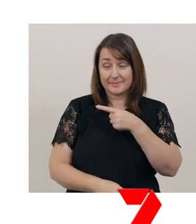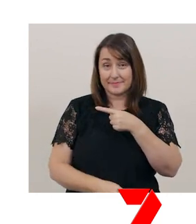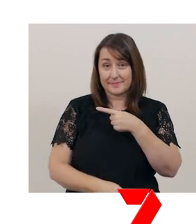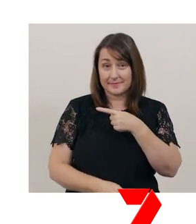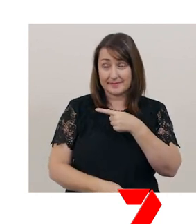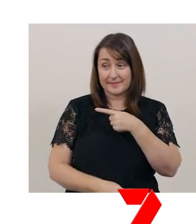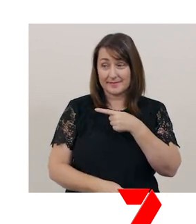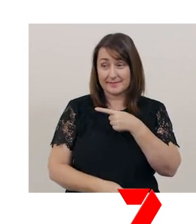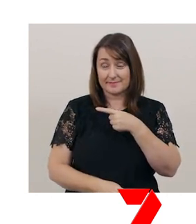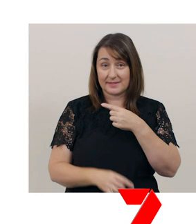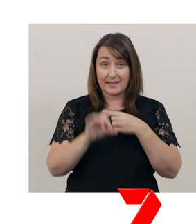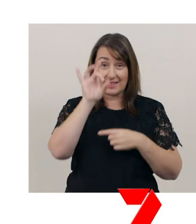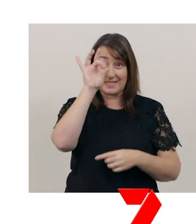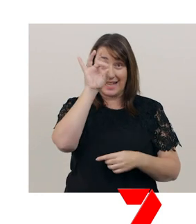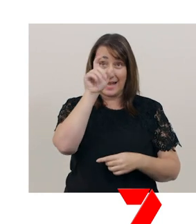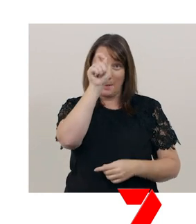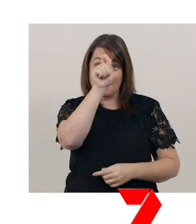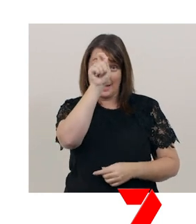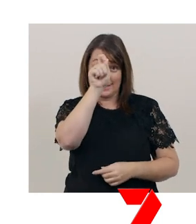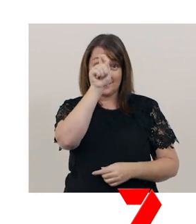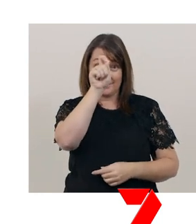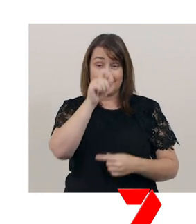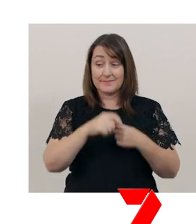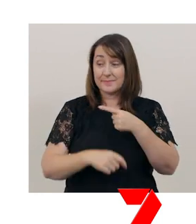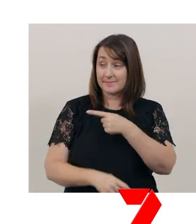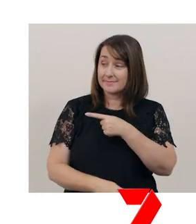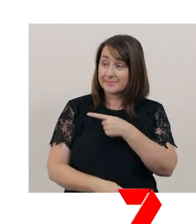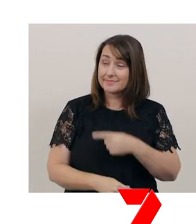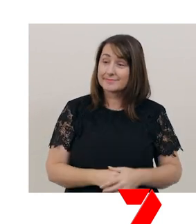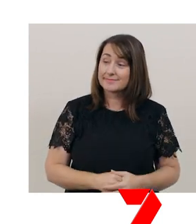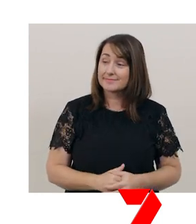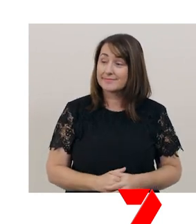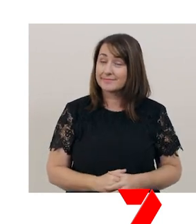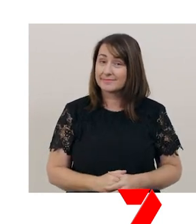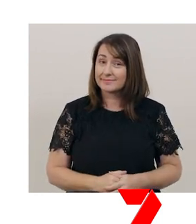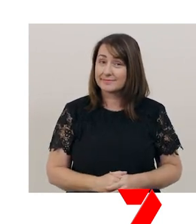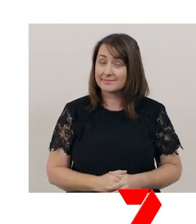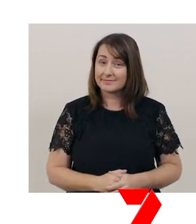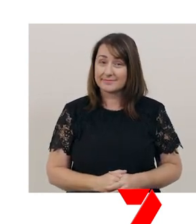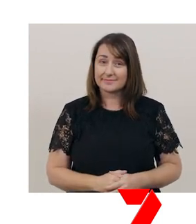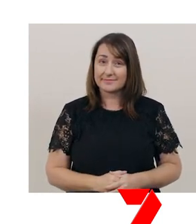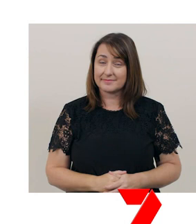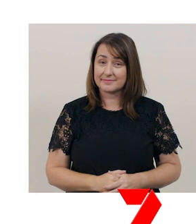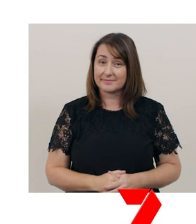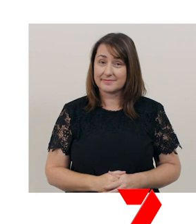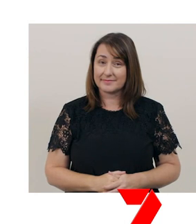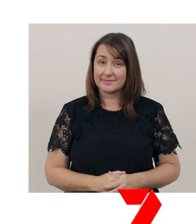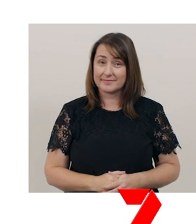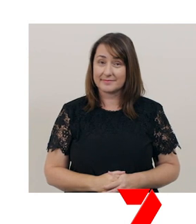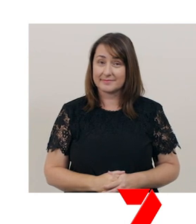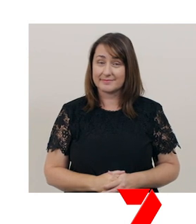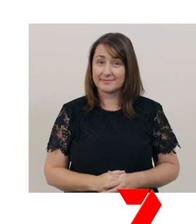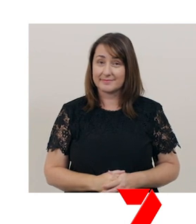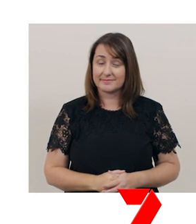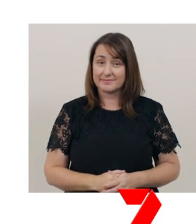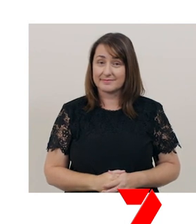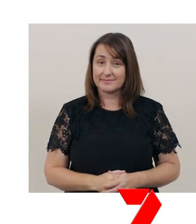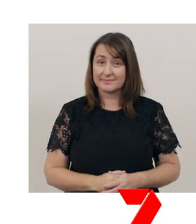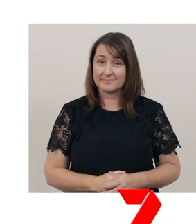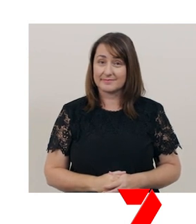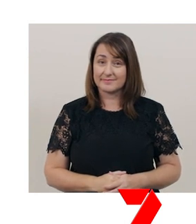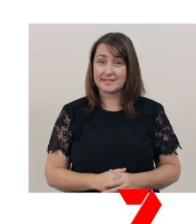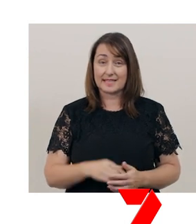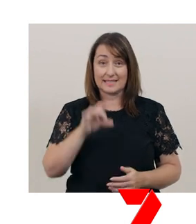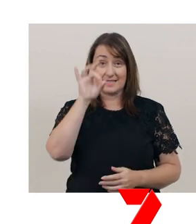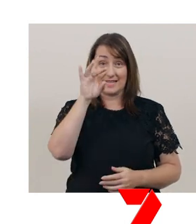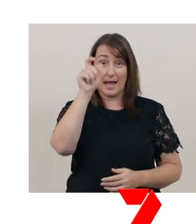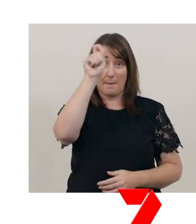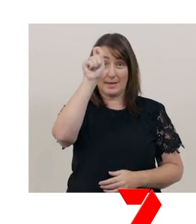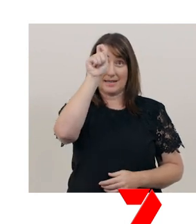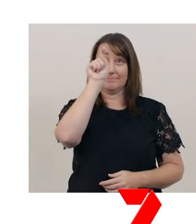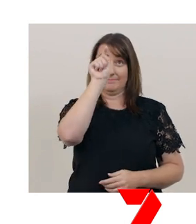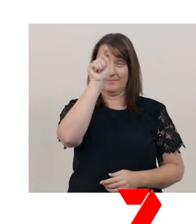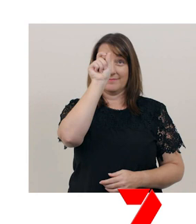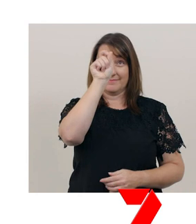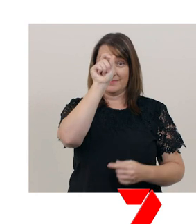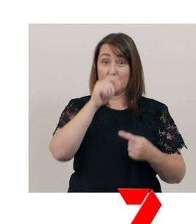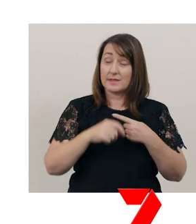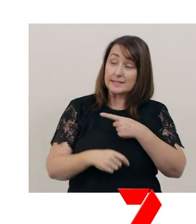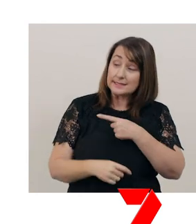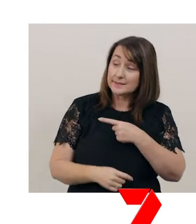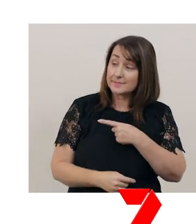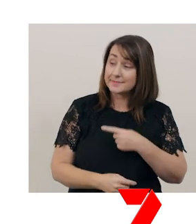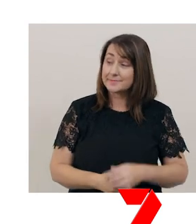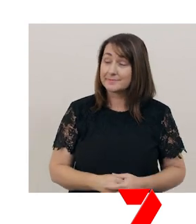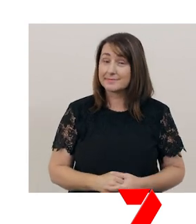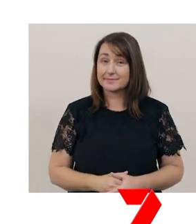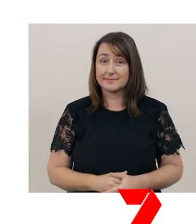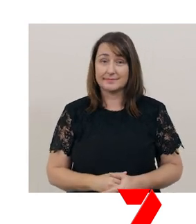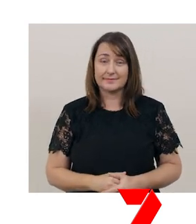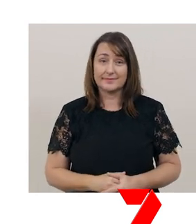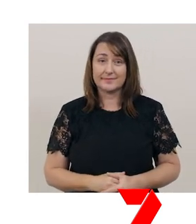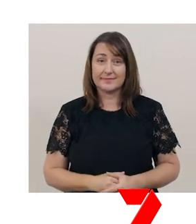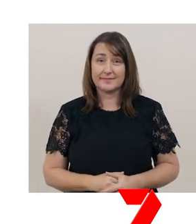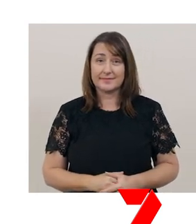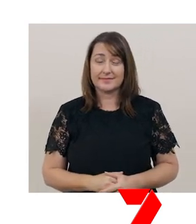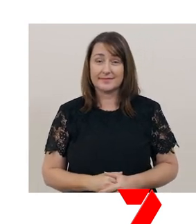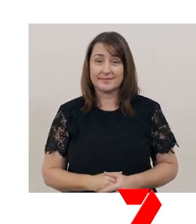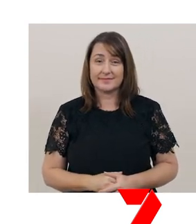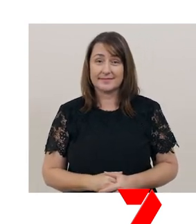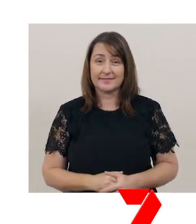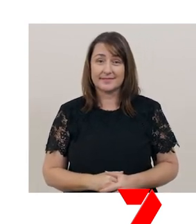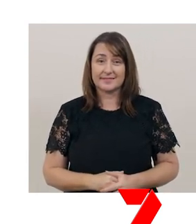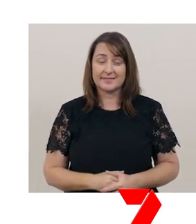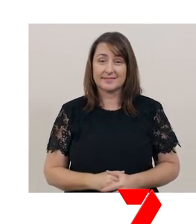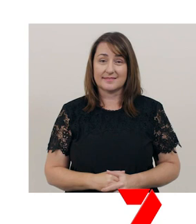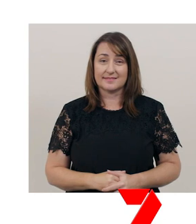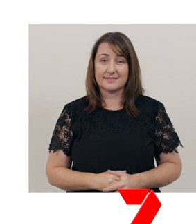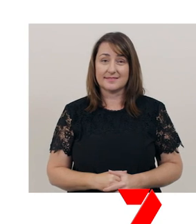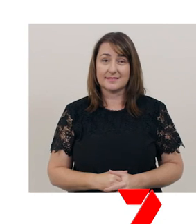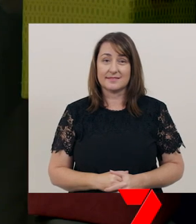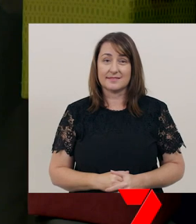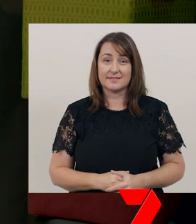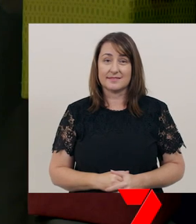Start at the star, up and round, smooth turn down, quick turn up, stop.